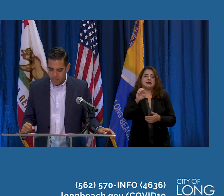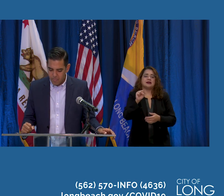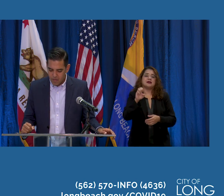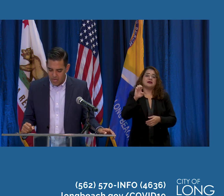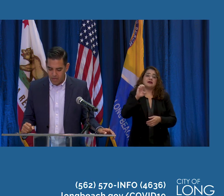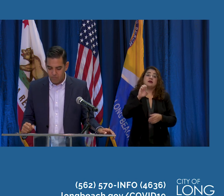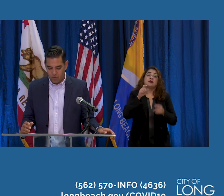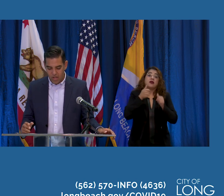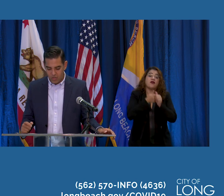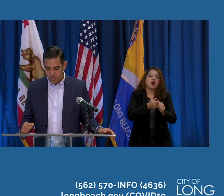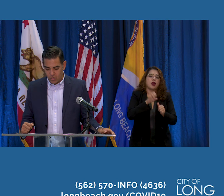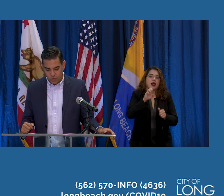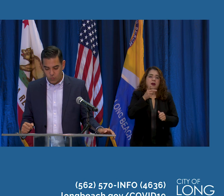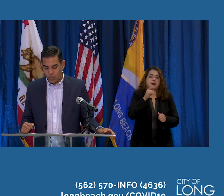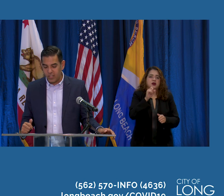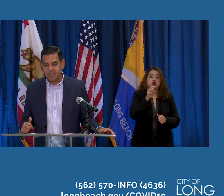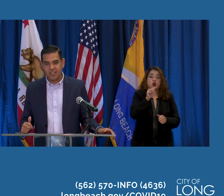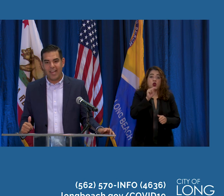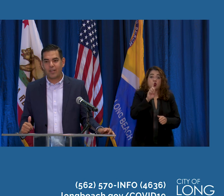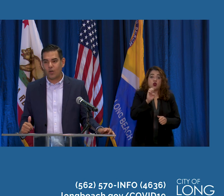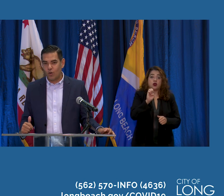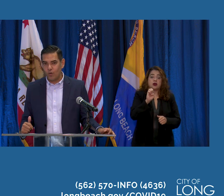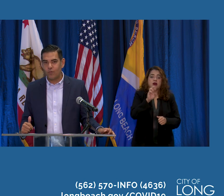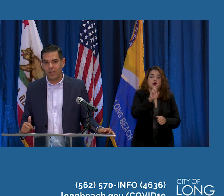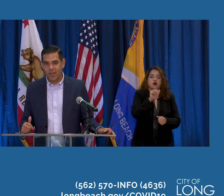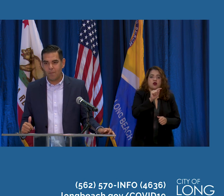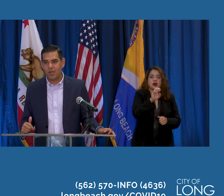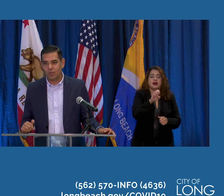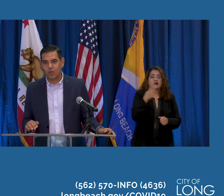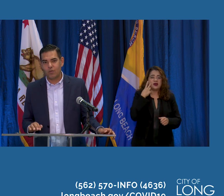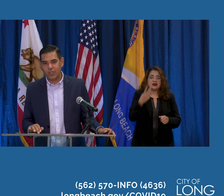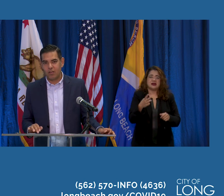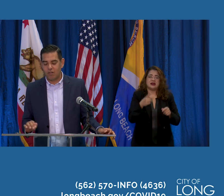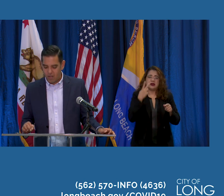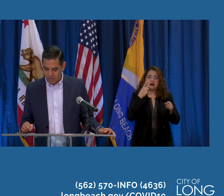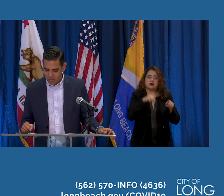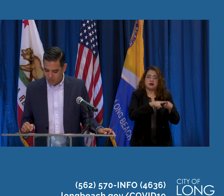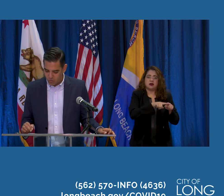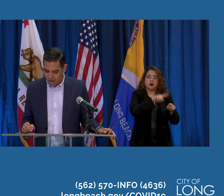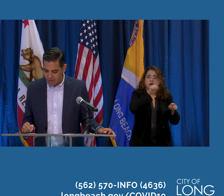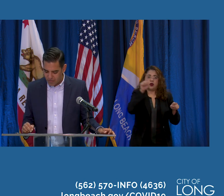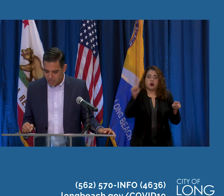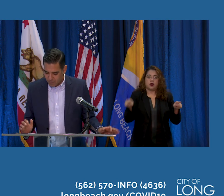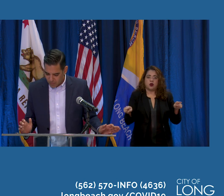You know, you really see that curve and that bell curve here in this graph.